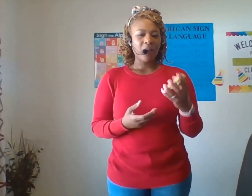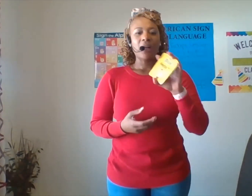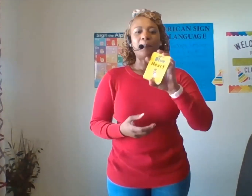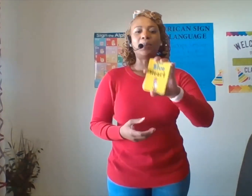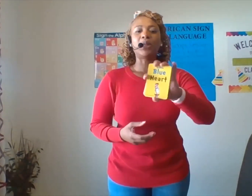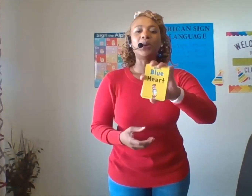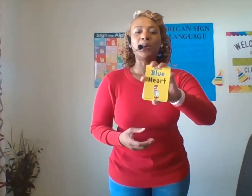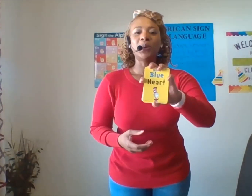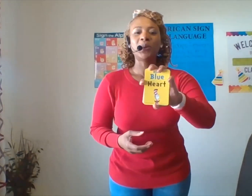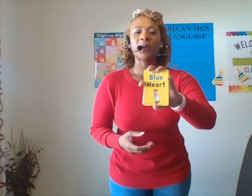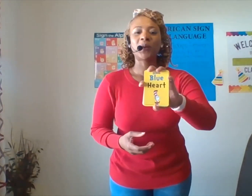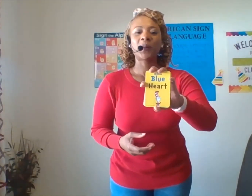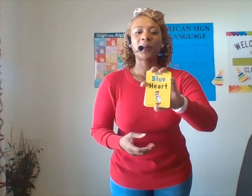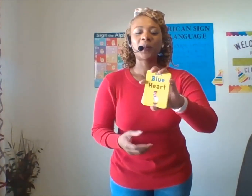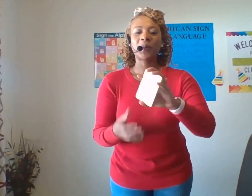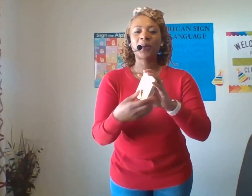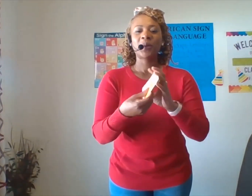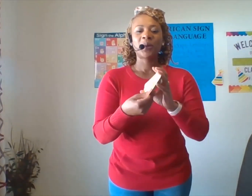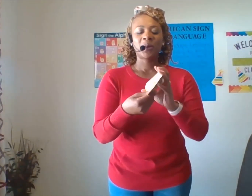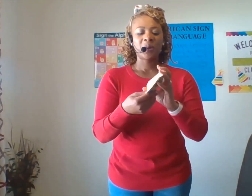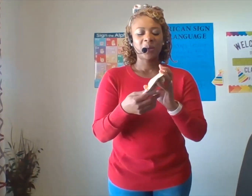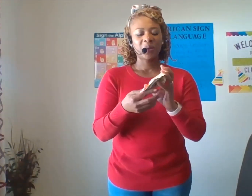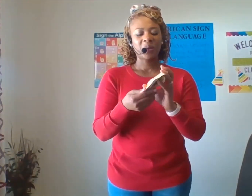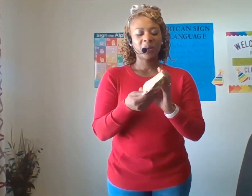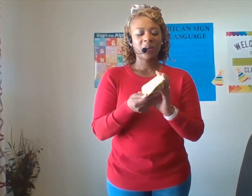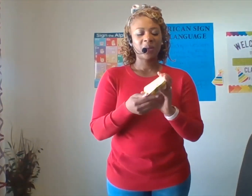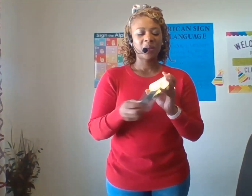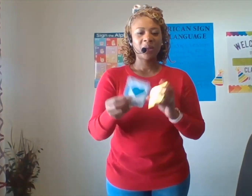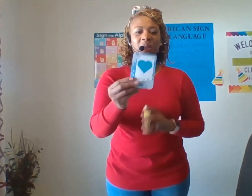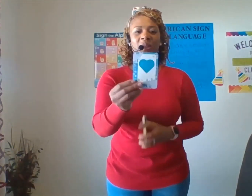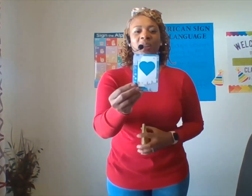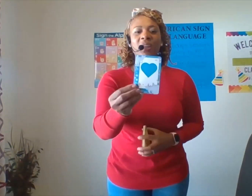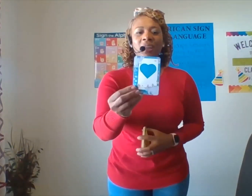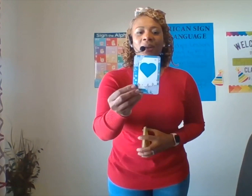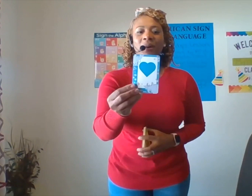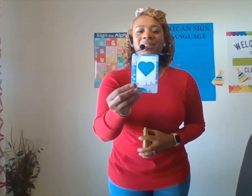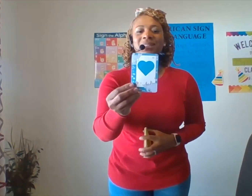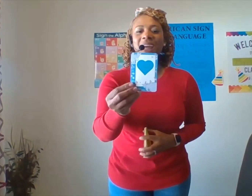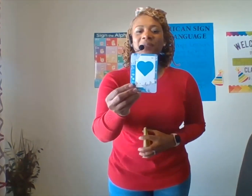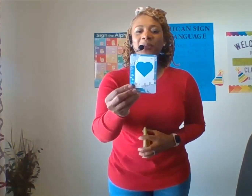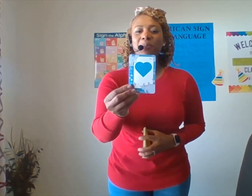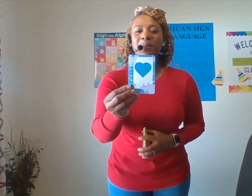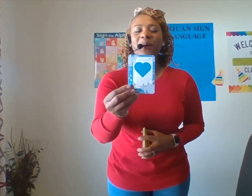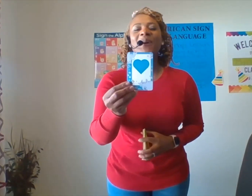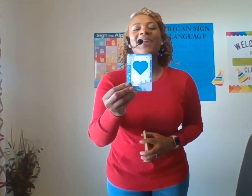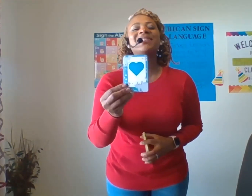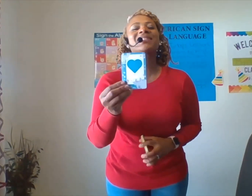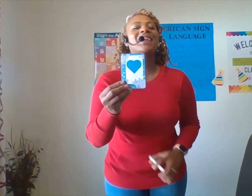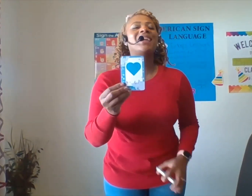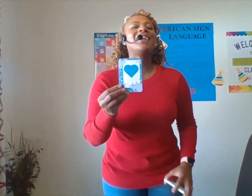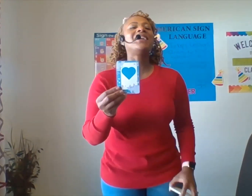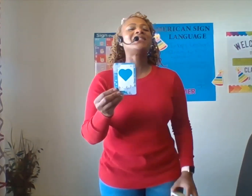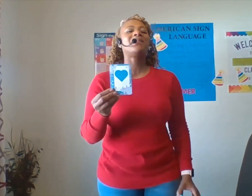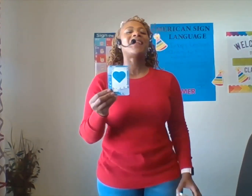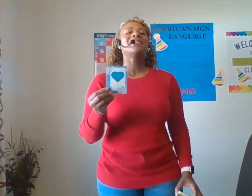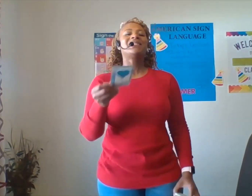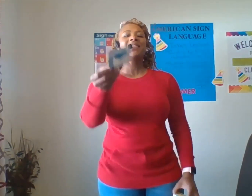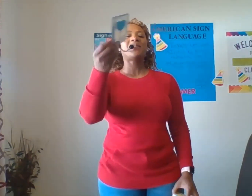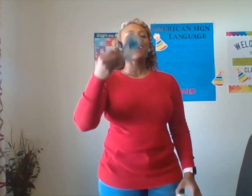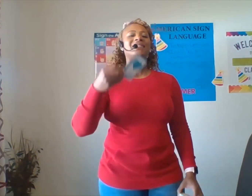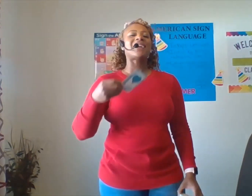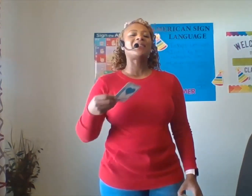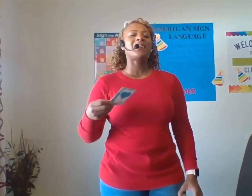blue what's the sign for blue oh that's easy when I see you guys out there